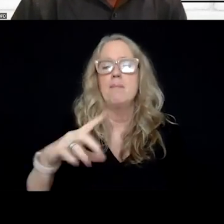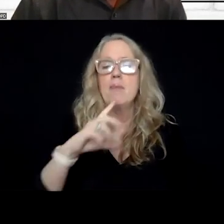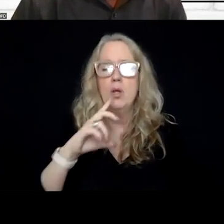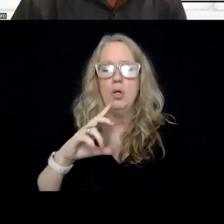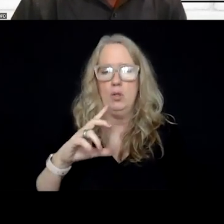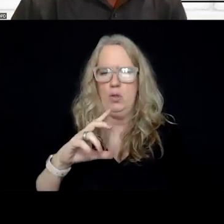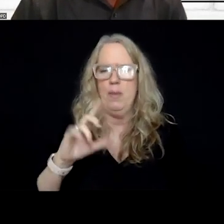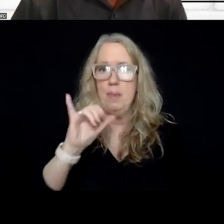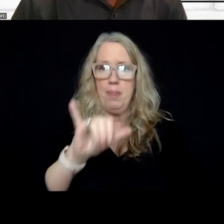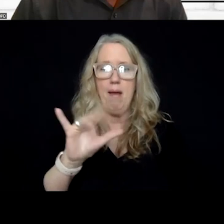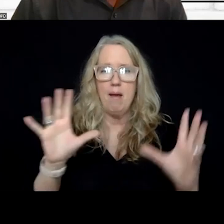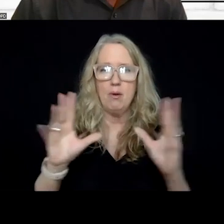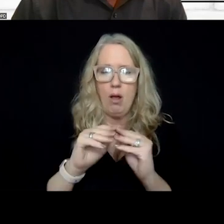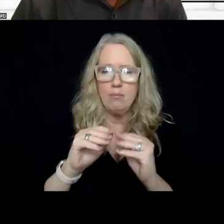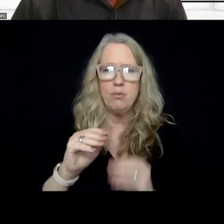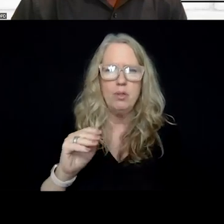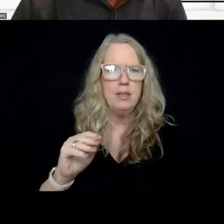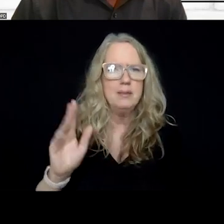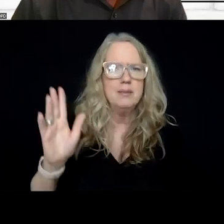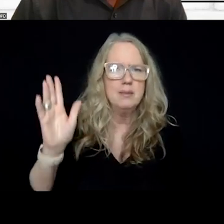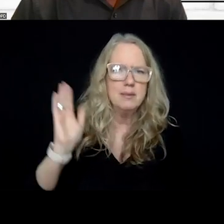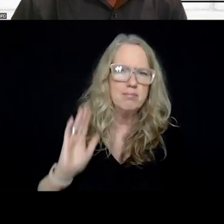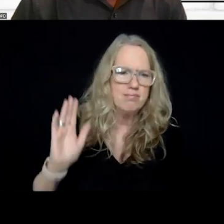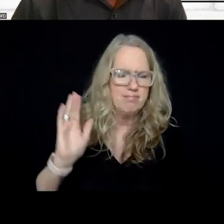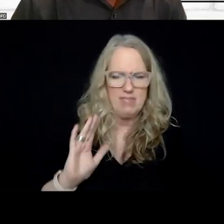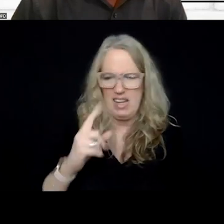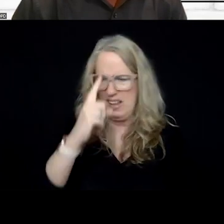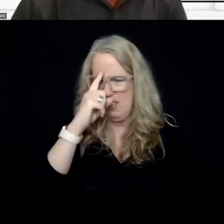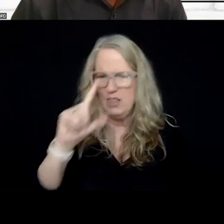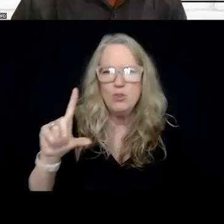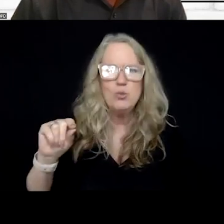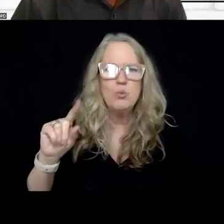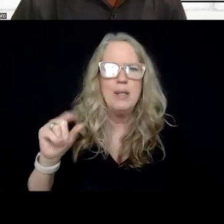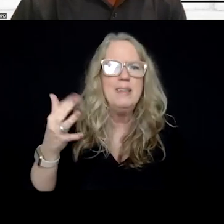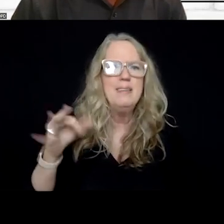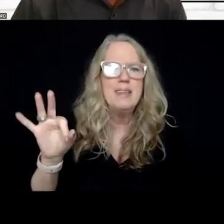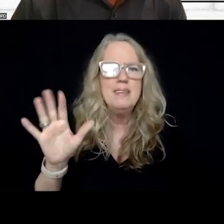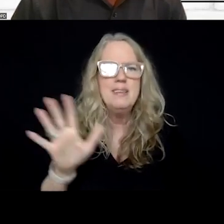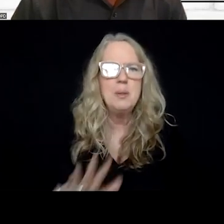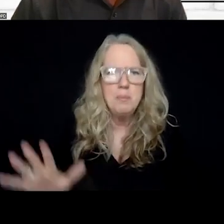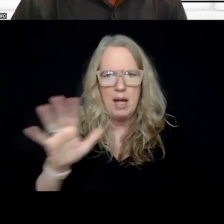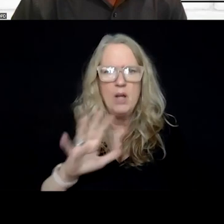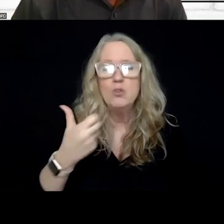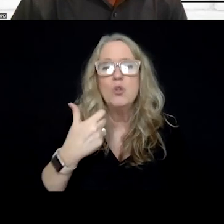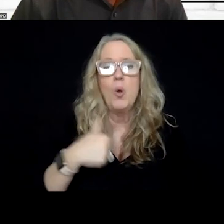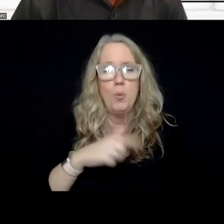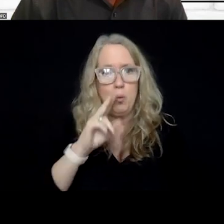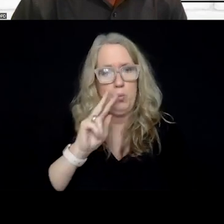DONE -- PROBABLY 2019 OR SO, BUT WE ARE LOOKING AT THE FACT THAT THIS WOULD BE